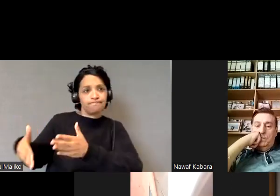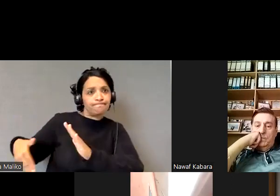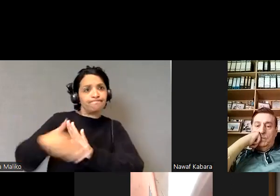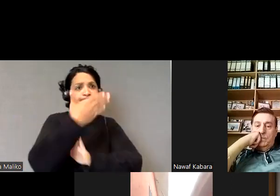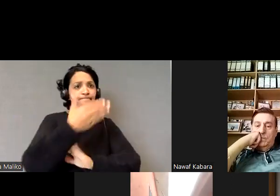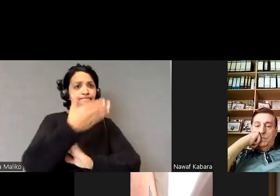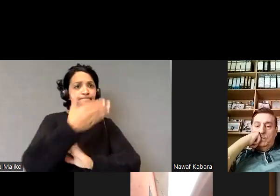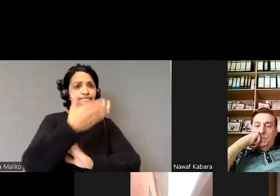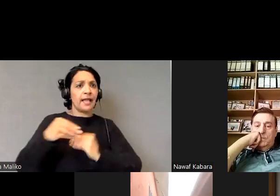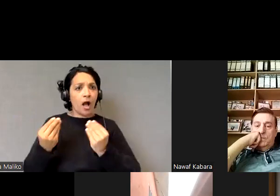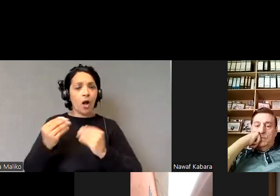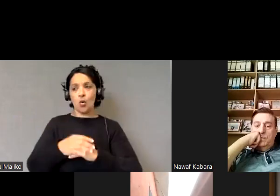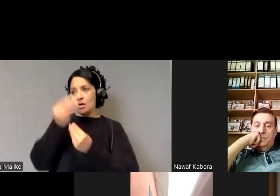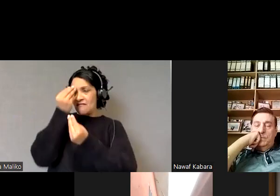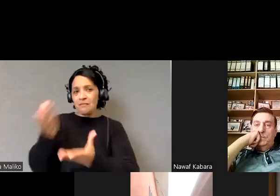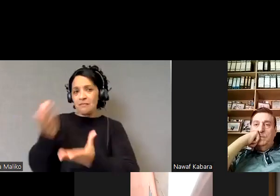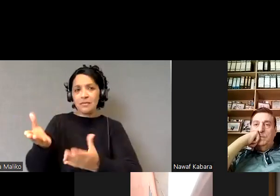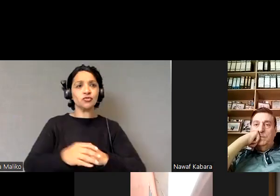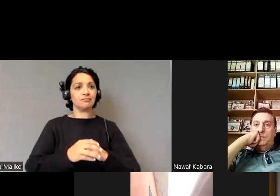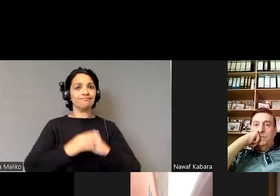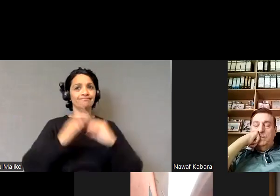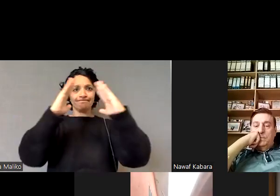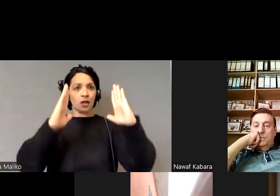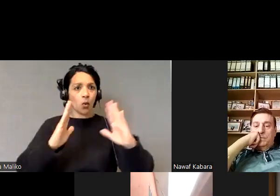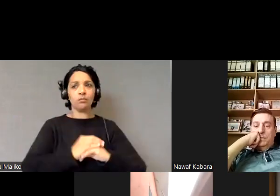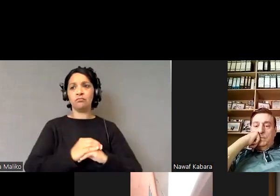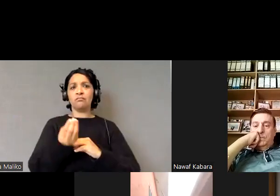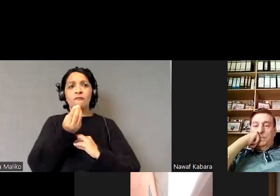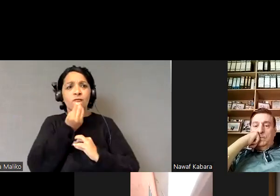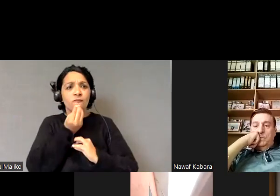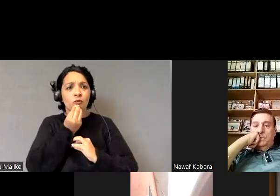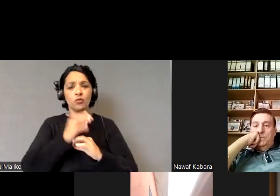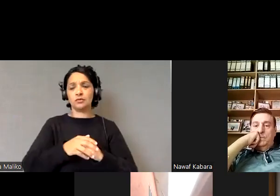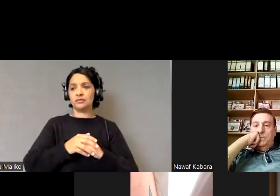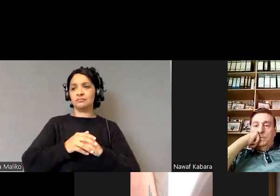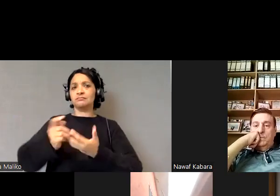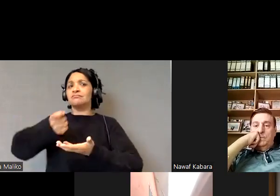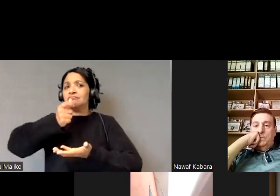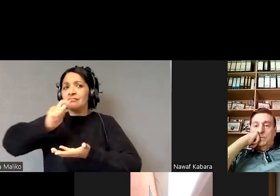services, medicine, food, humanitarian aid supplies and more.